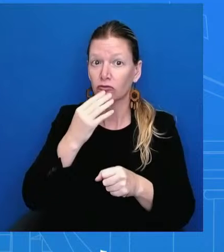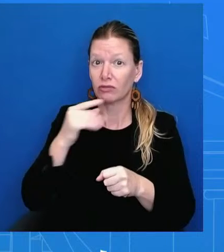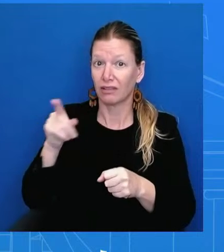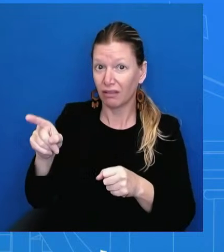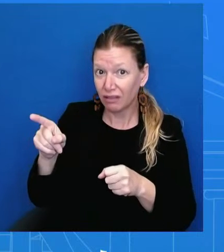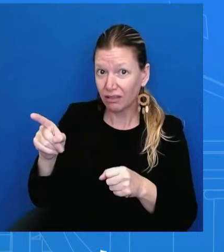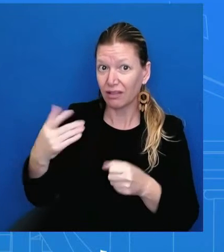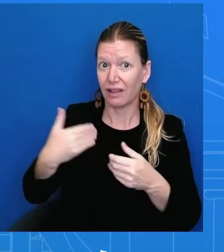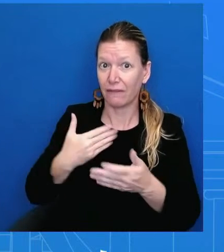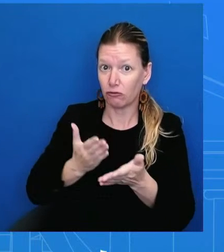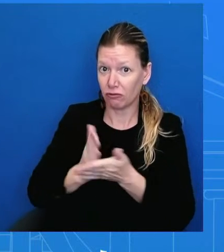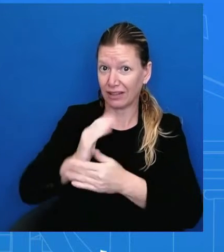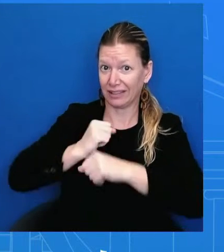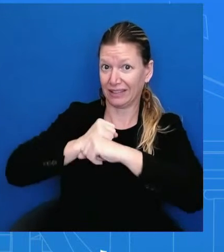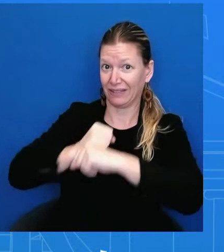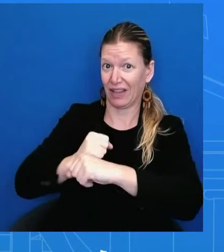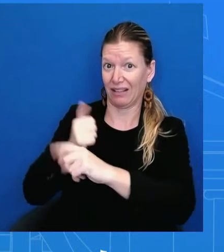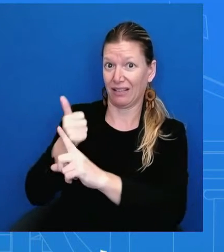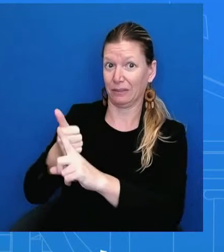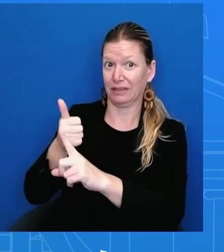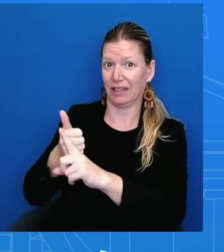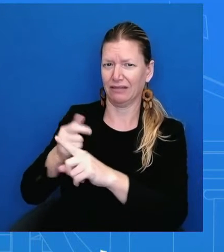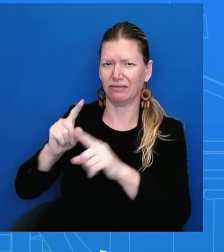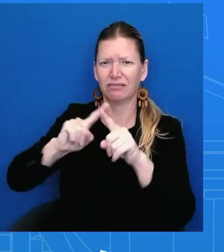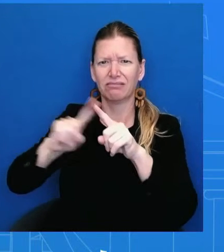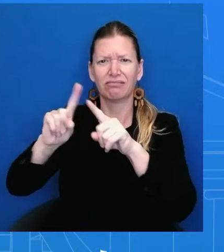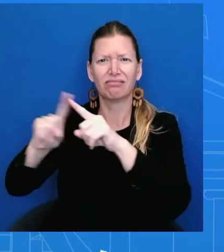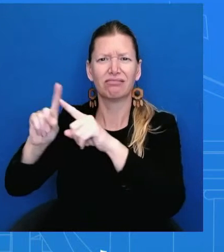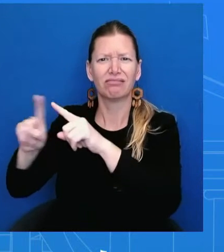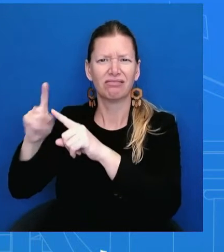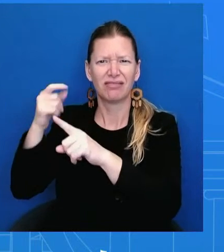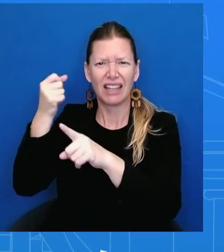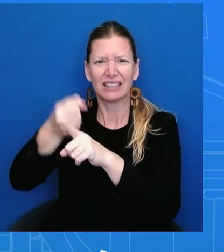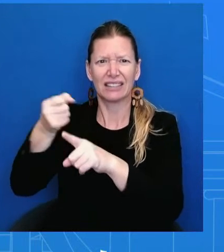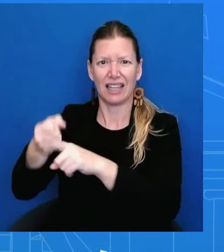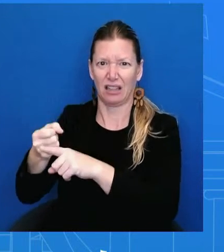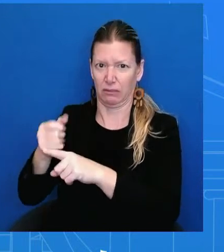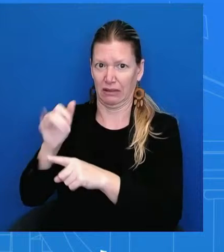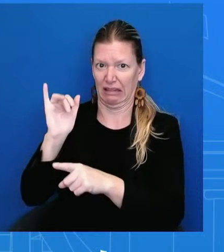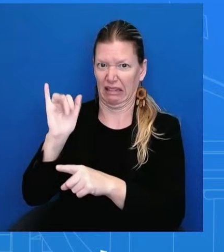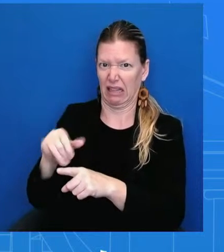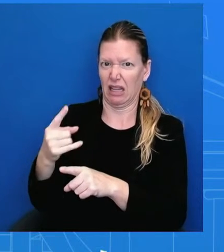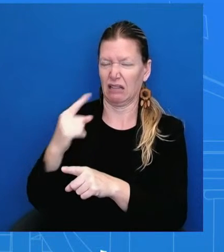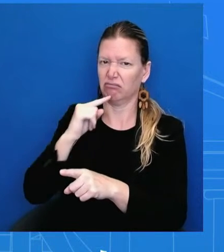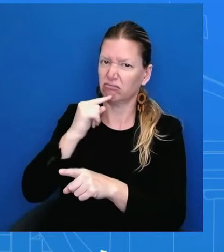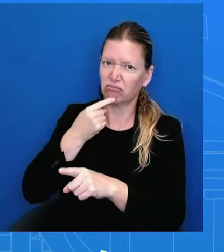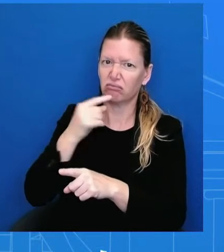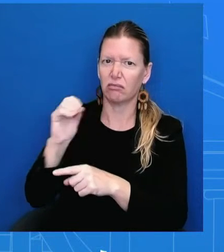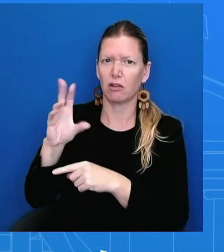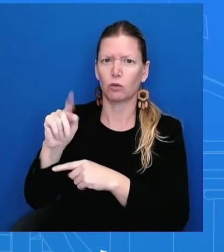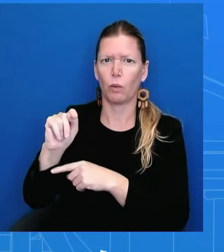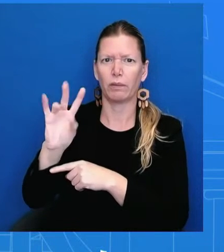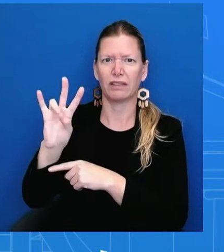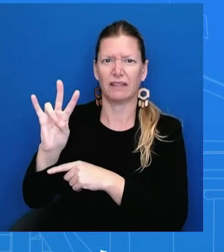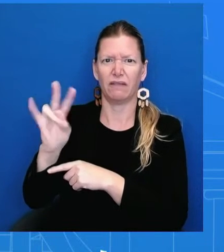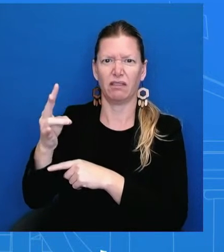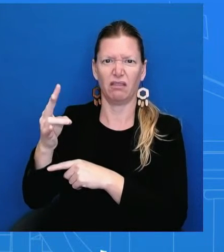1,200 people slaughtered, most at a music festival Number two, that Israel is doing everything they can to protect innocent civilian life.